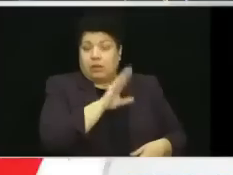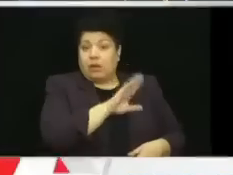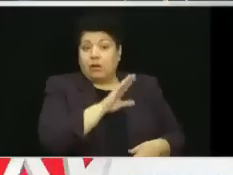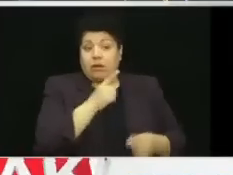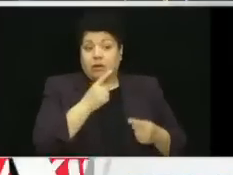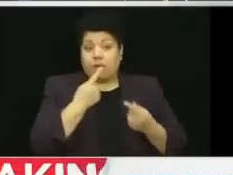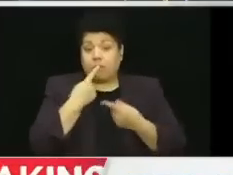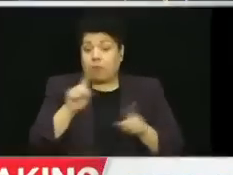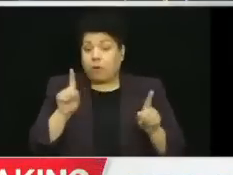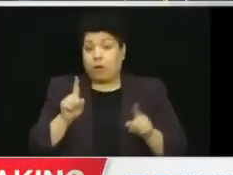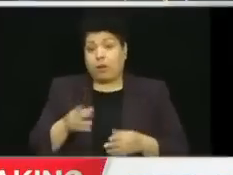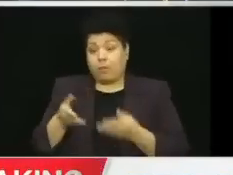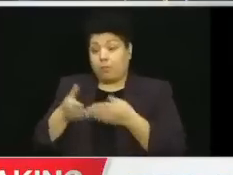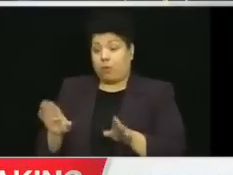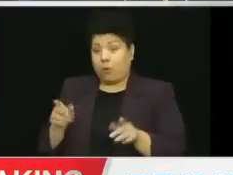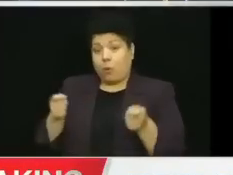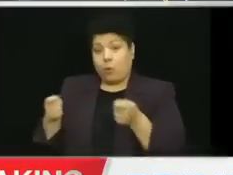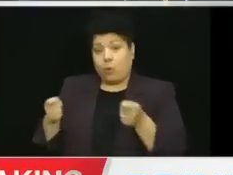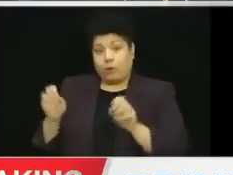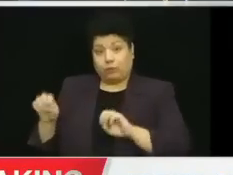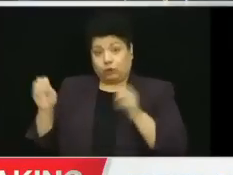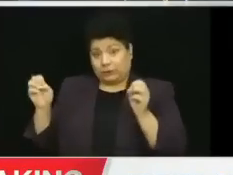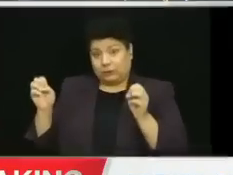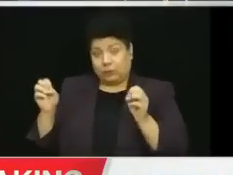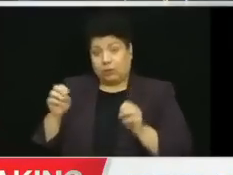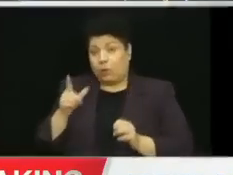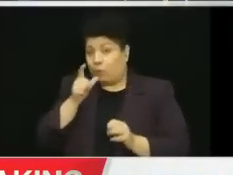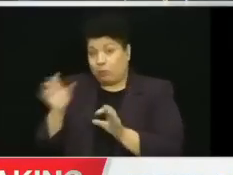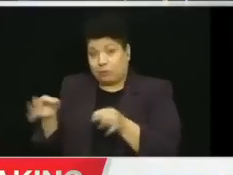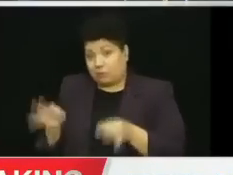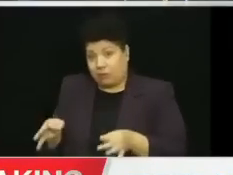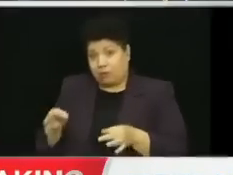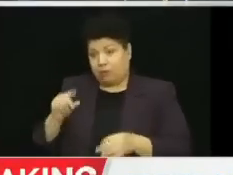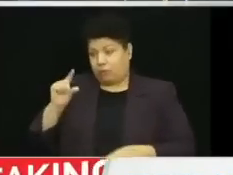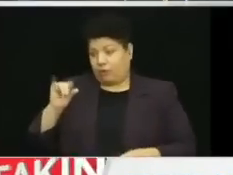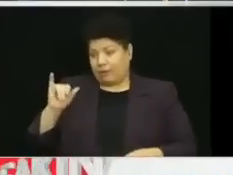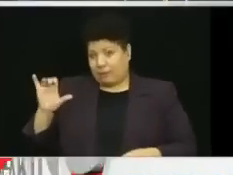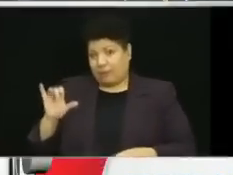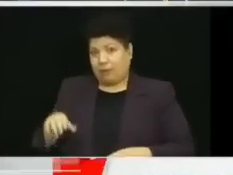NARROW FRAME THAT CSIS IS ALLOWED TO LOOK AT, WHAT INPUTS IT CAN TAKE IN, WHAT PROOFS IT